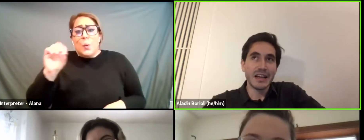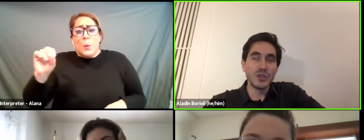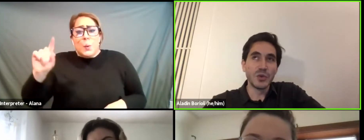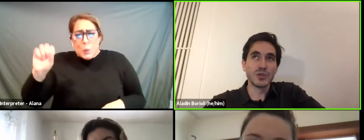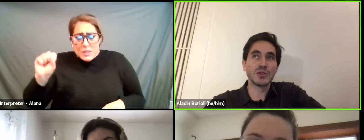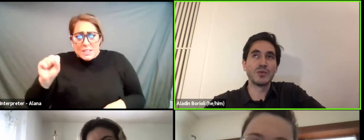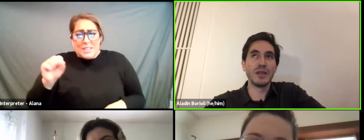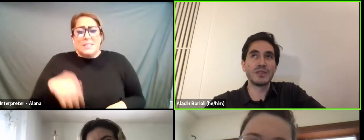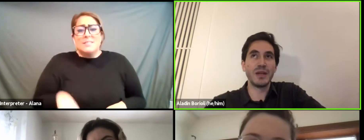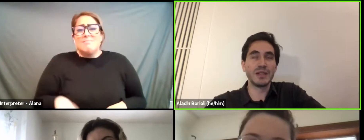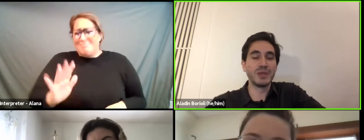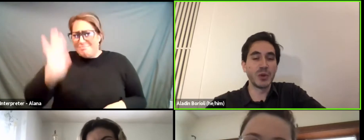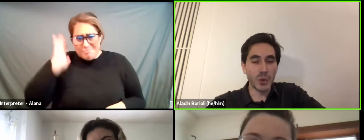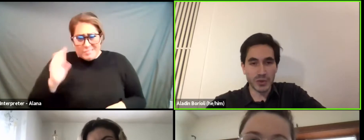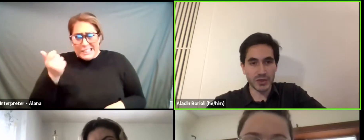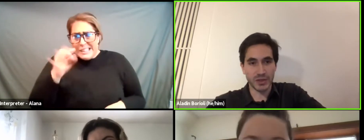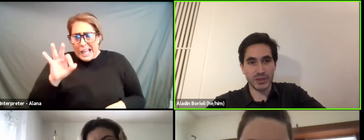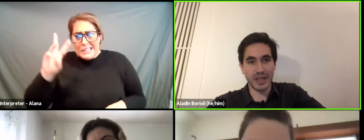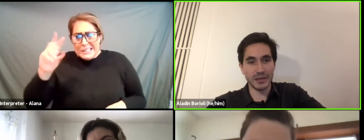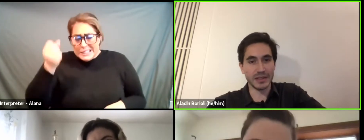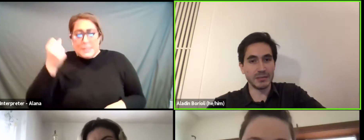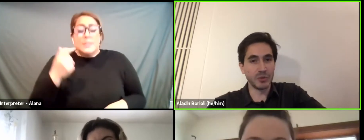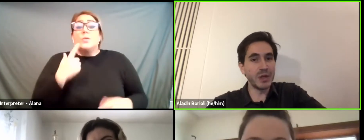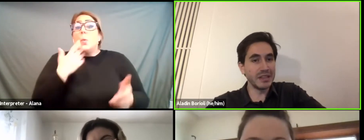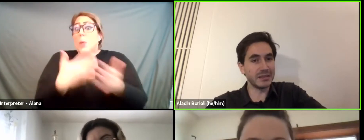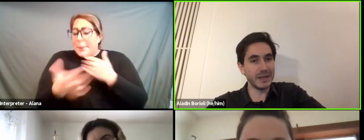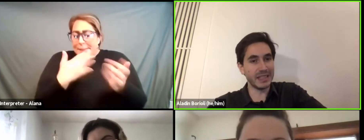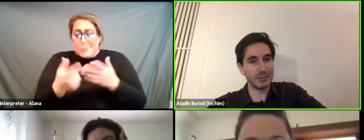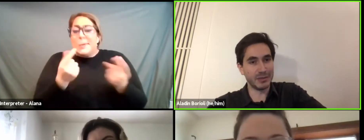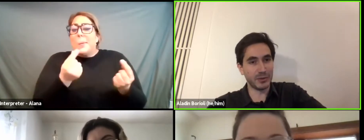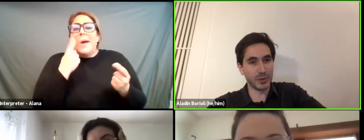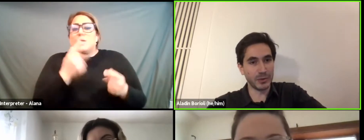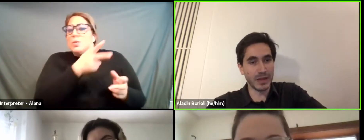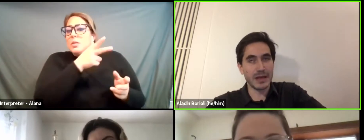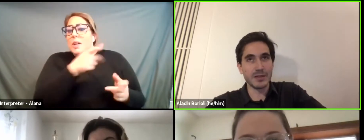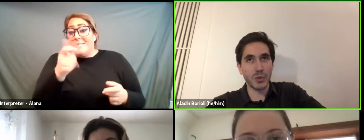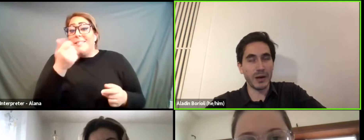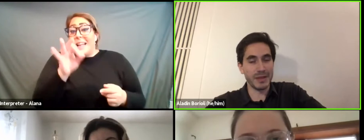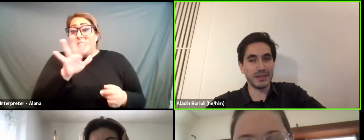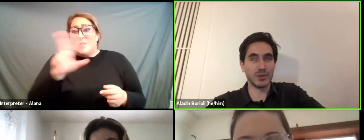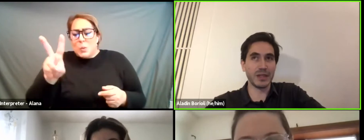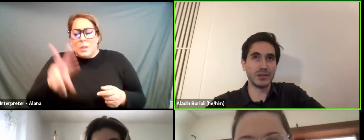tool was trying to record the sound that the queen is making before swarming, so trying to